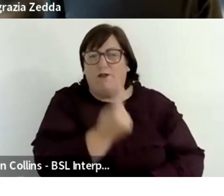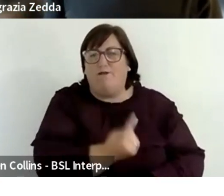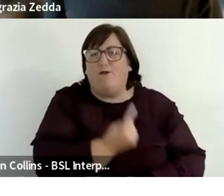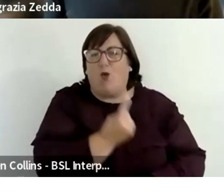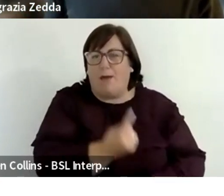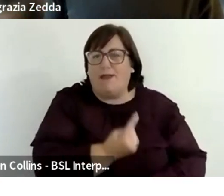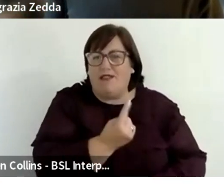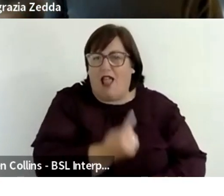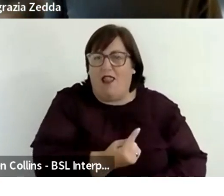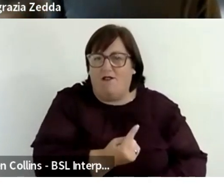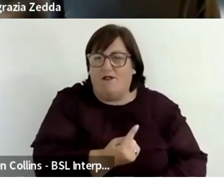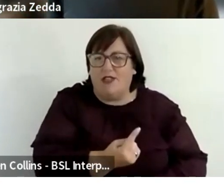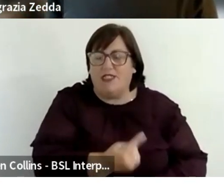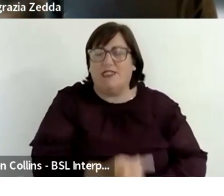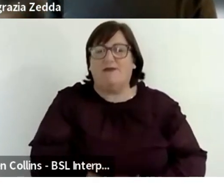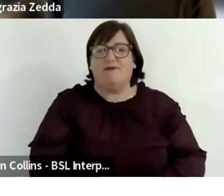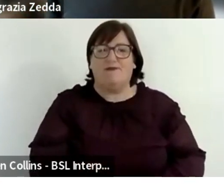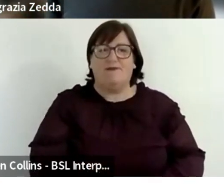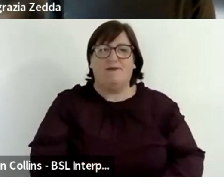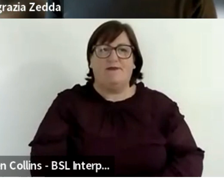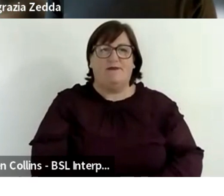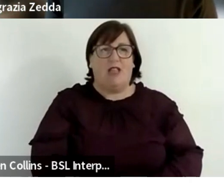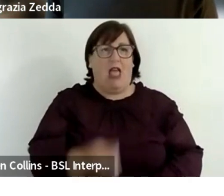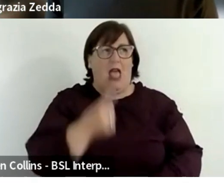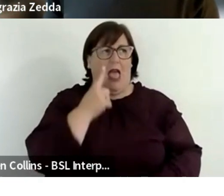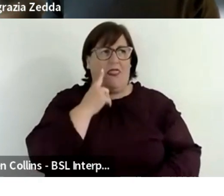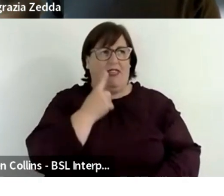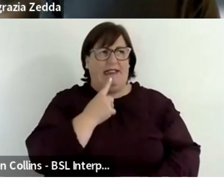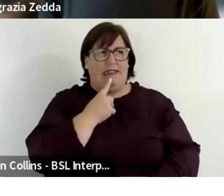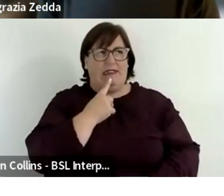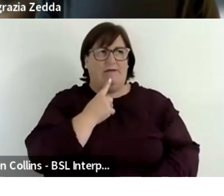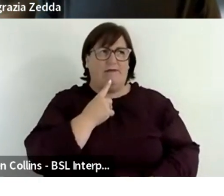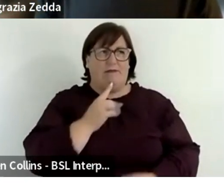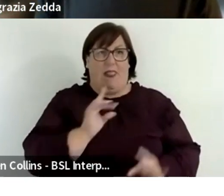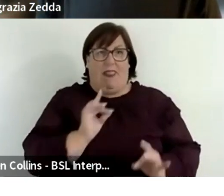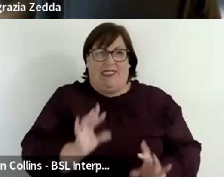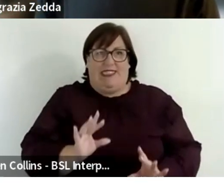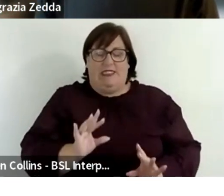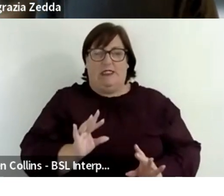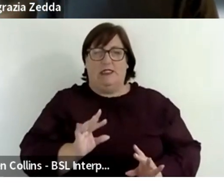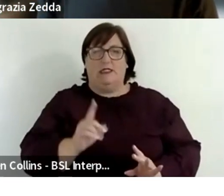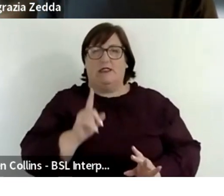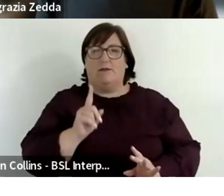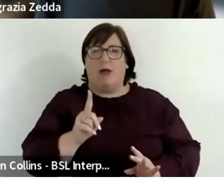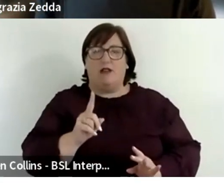I think that's it, what I would like to do, it gives me great pleasure to hand over